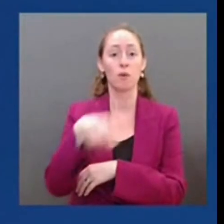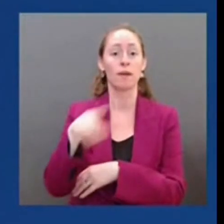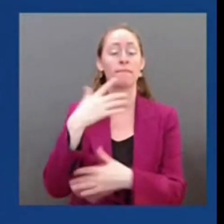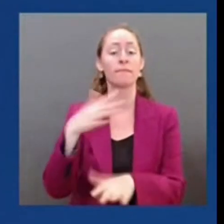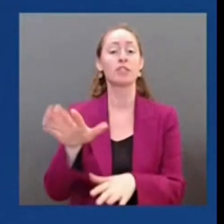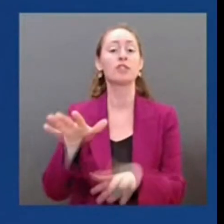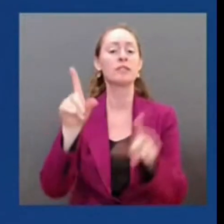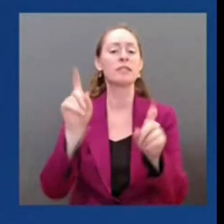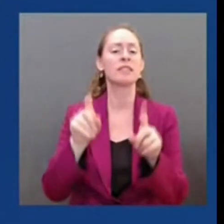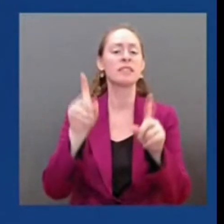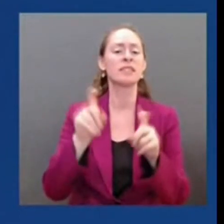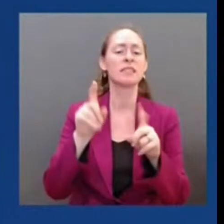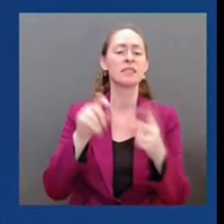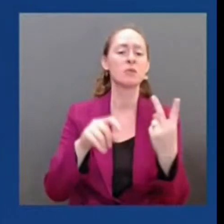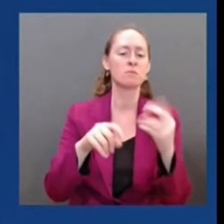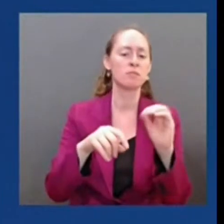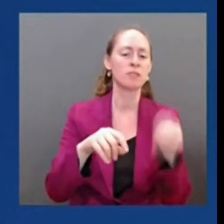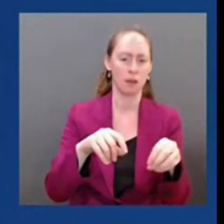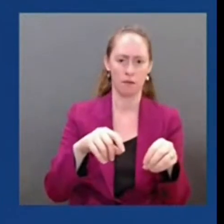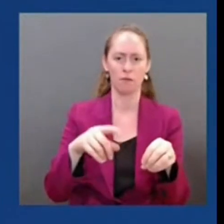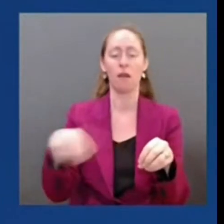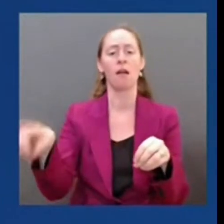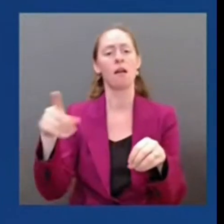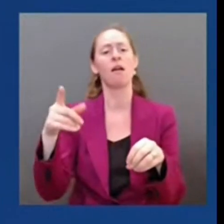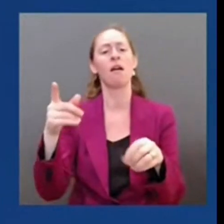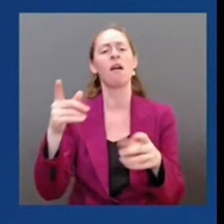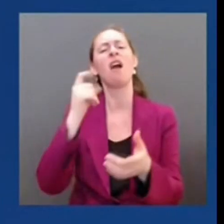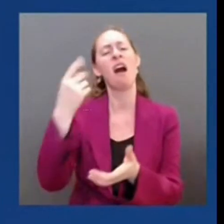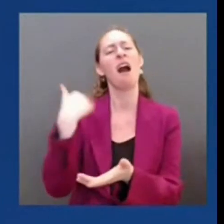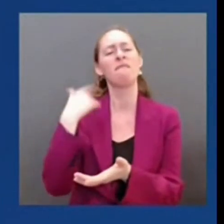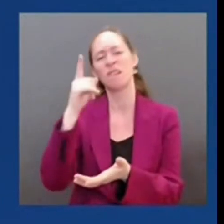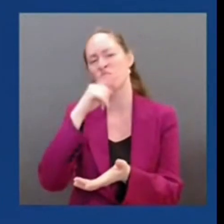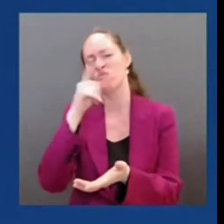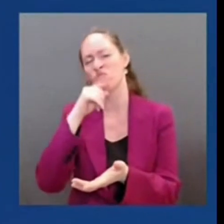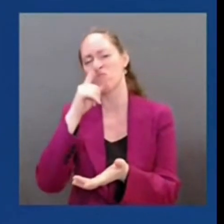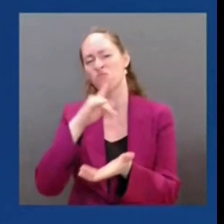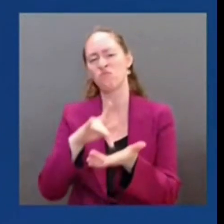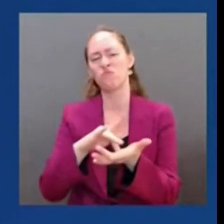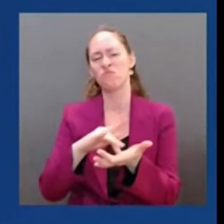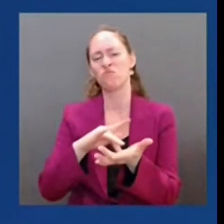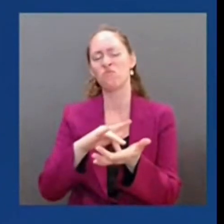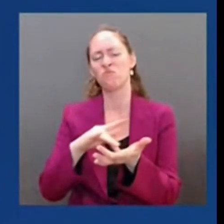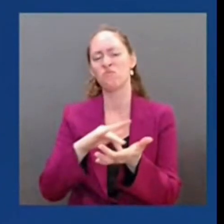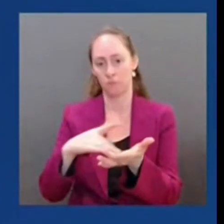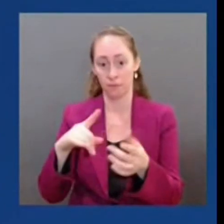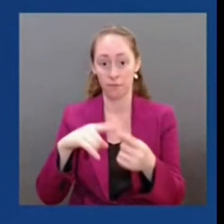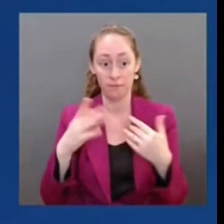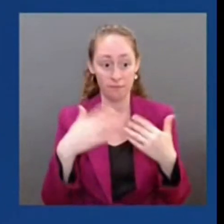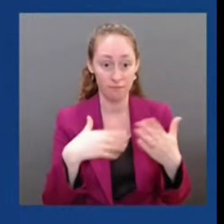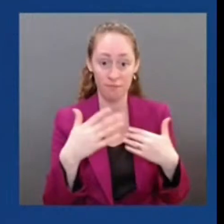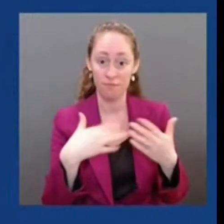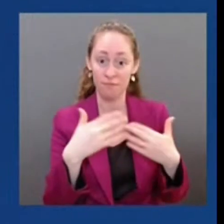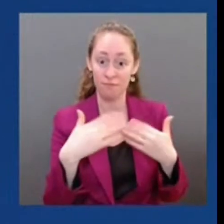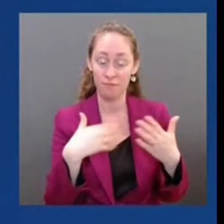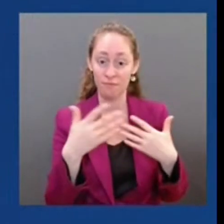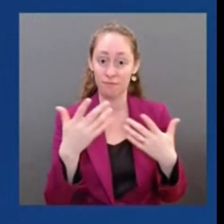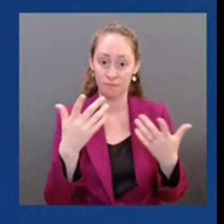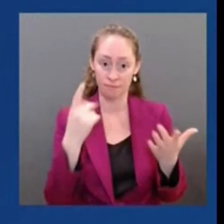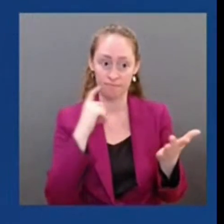THE GROUP AND 1.5% IN THE PLACEBO GROUP. BUT THAT WAS WITH DELTA AND THE QUESTION IS, IS THIS MORE COMMON WITH OMICRON.